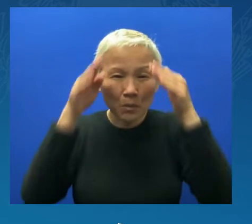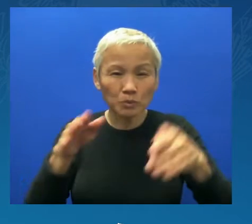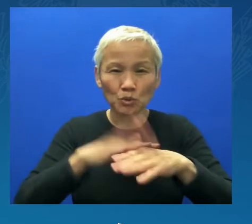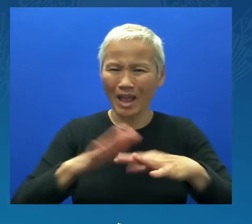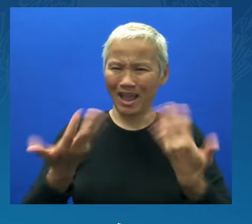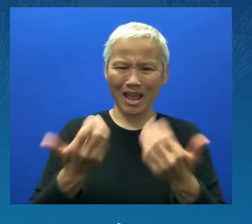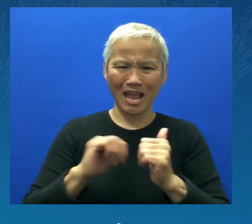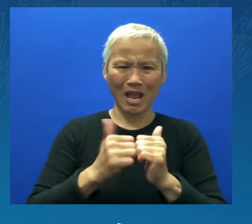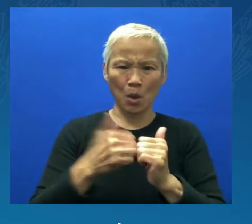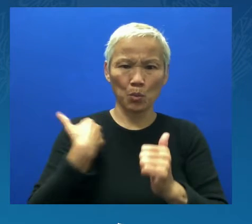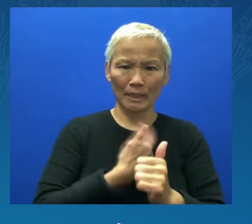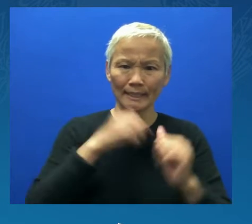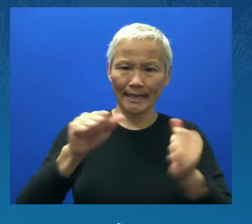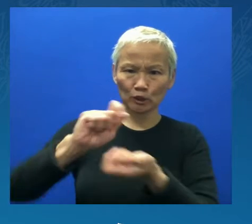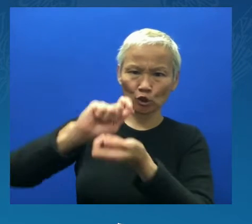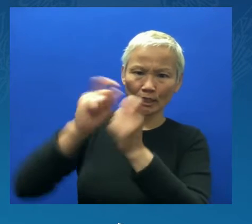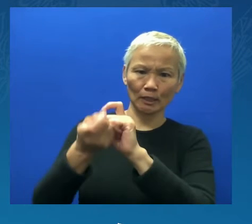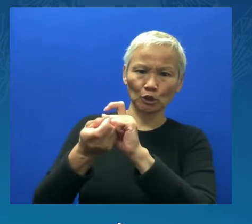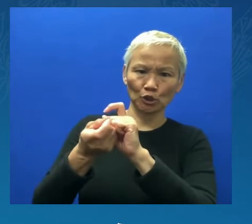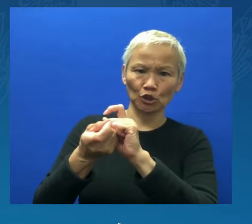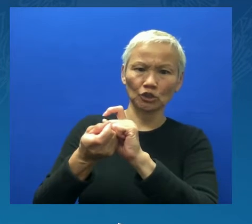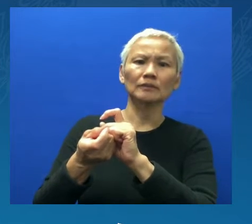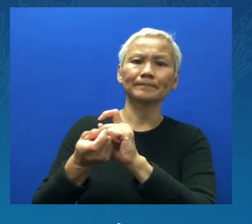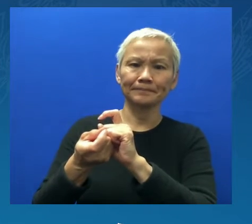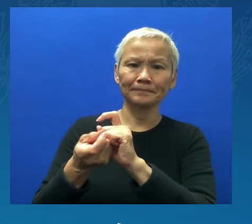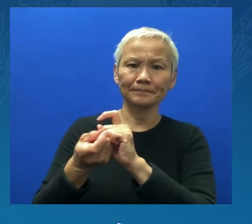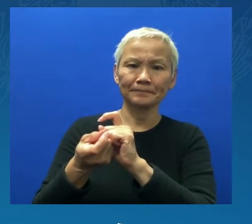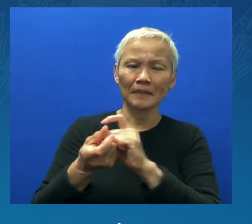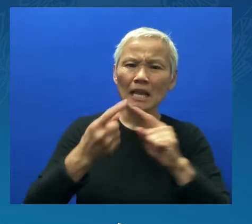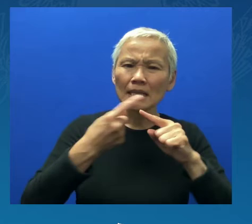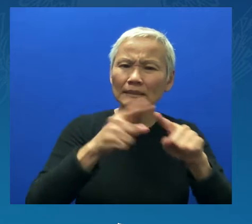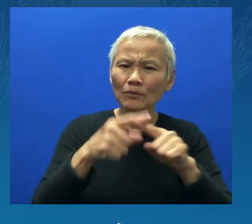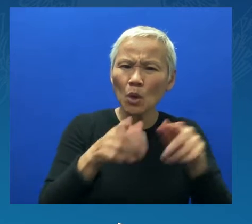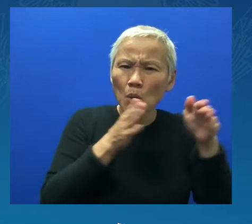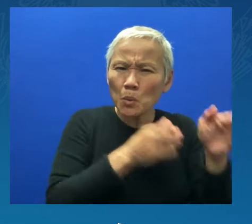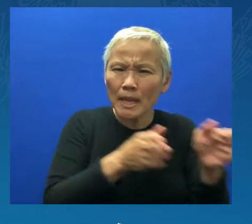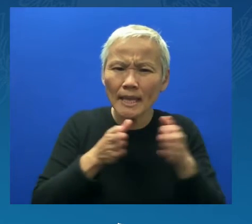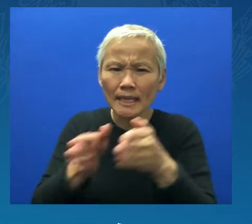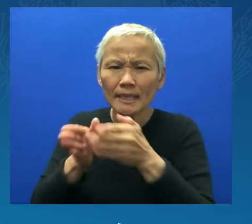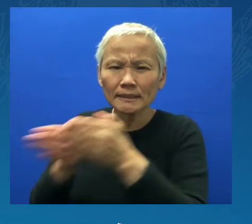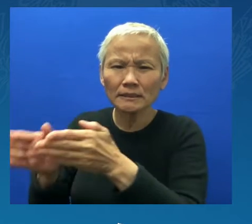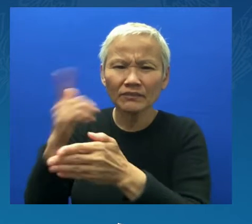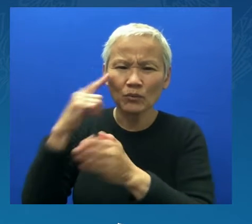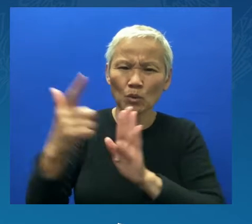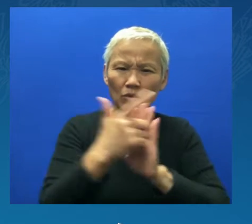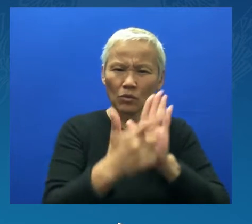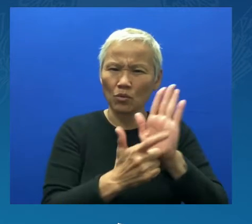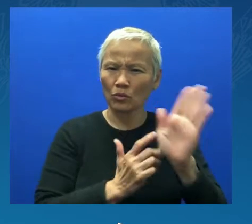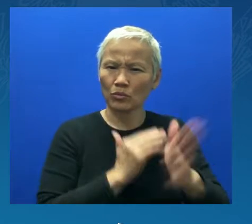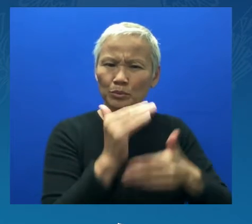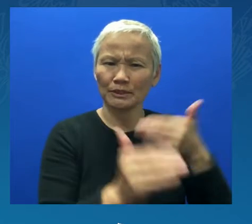through the various ways that will be about litigation, but, frankly, have to be about legislation, which means elections.